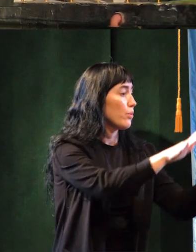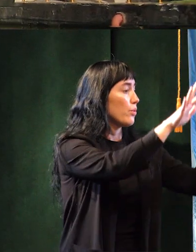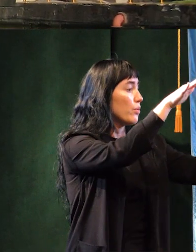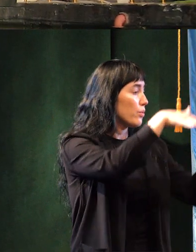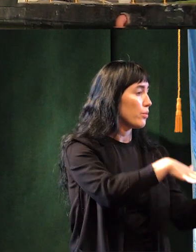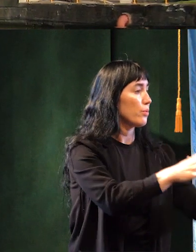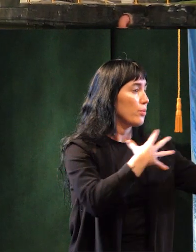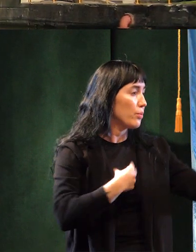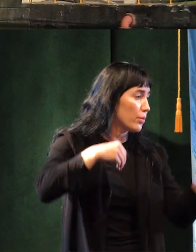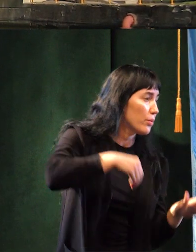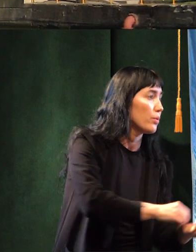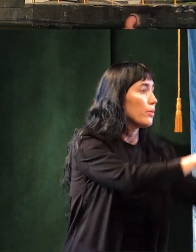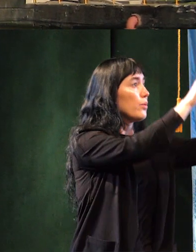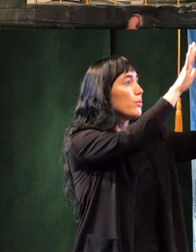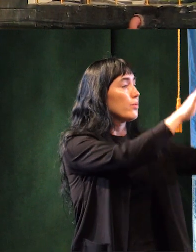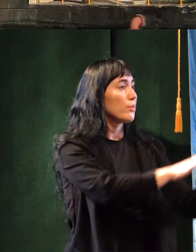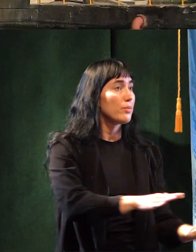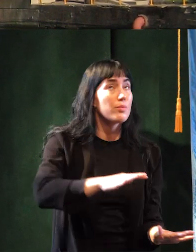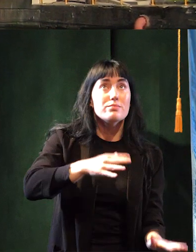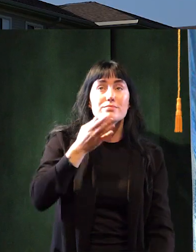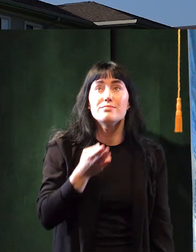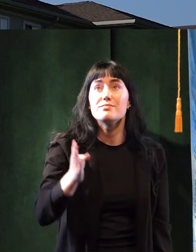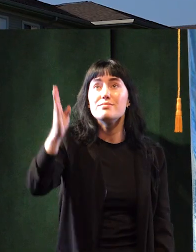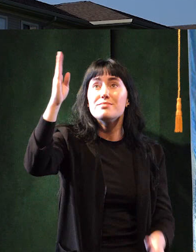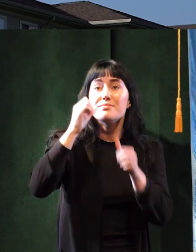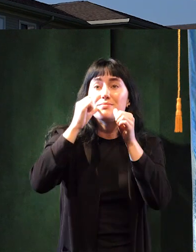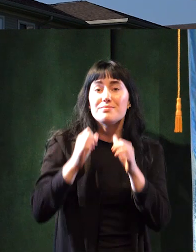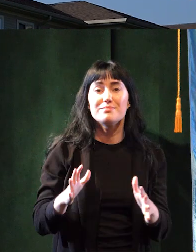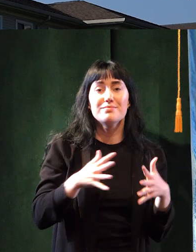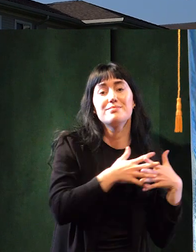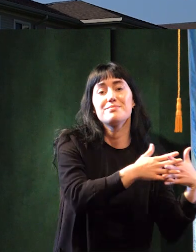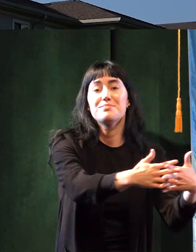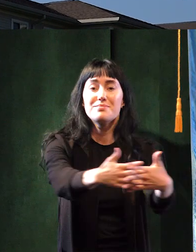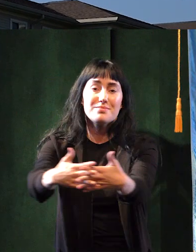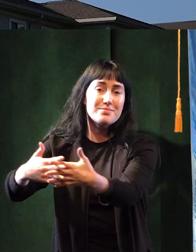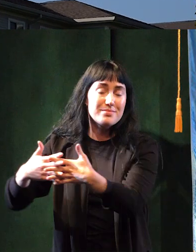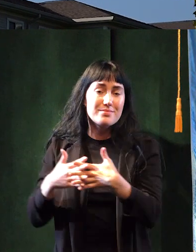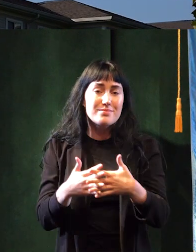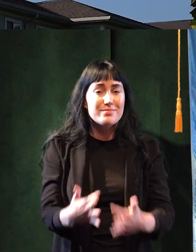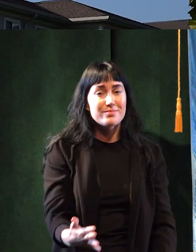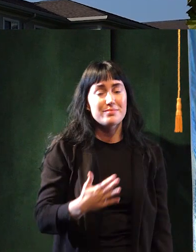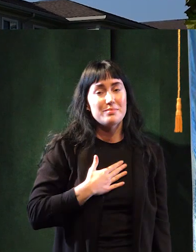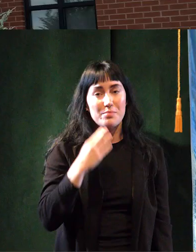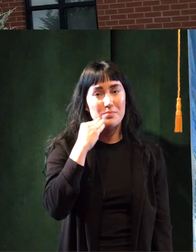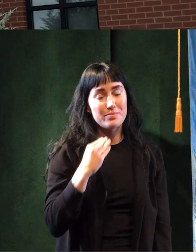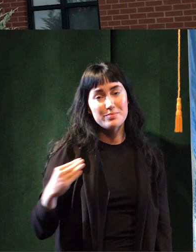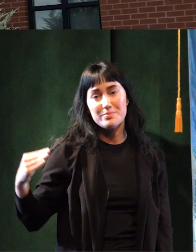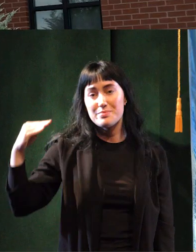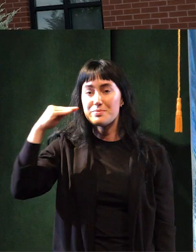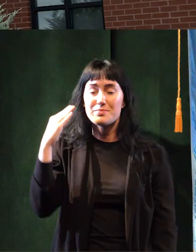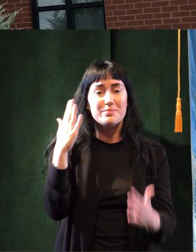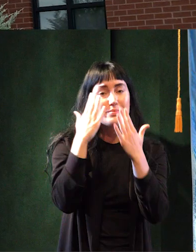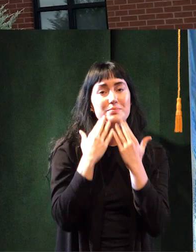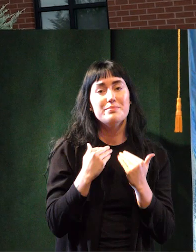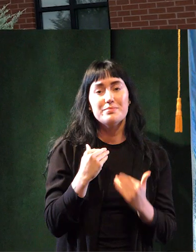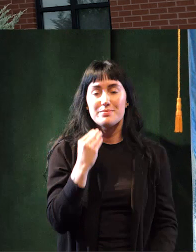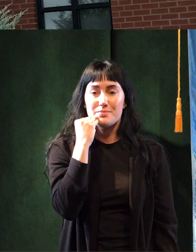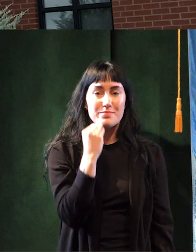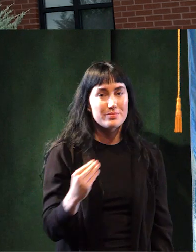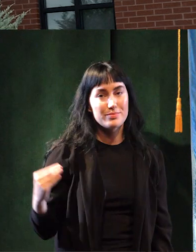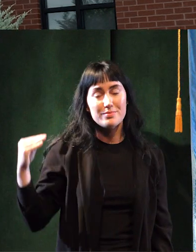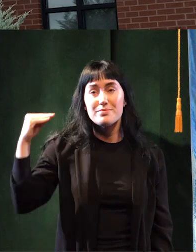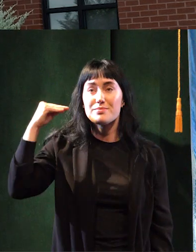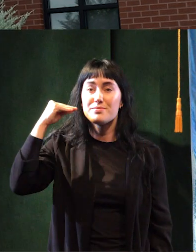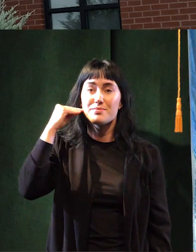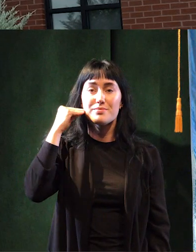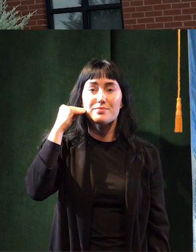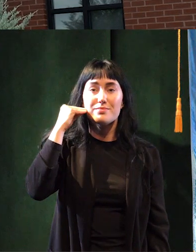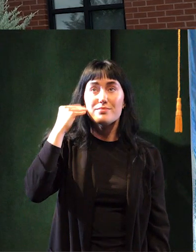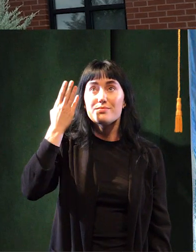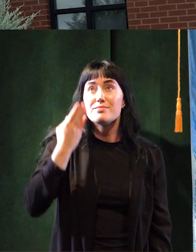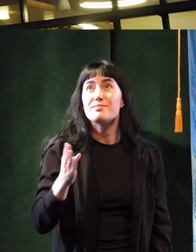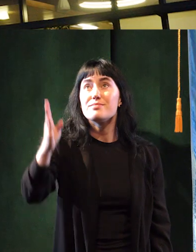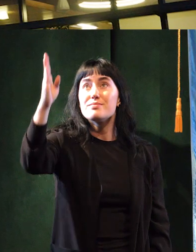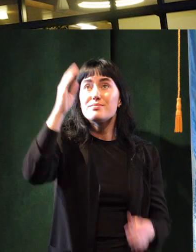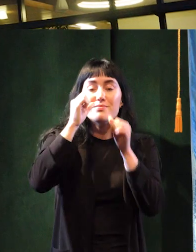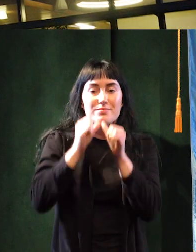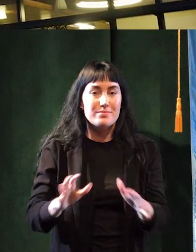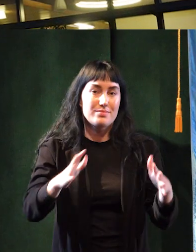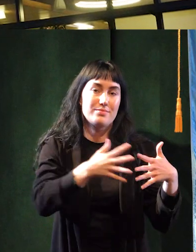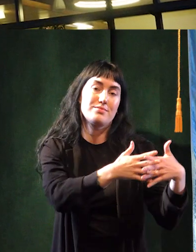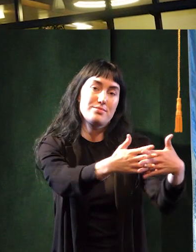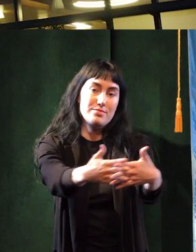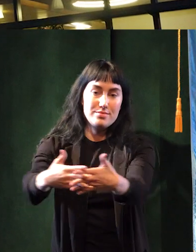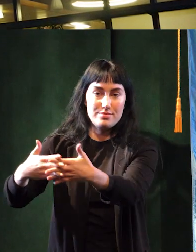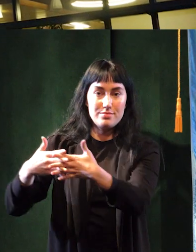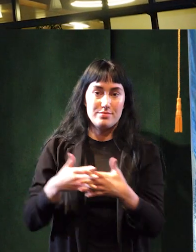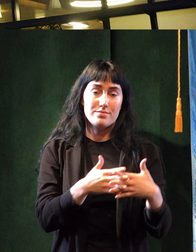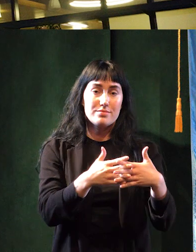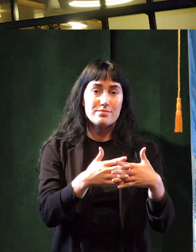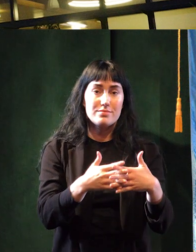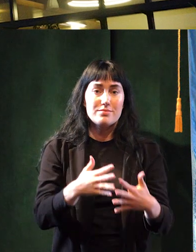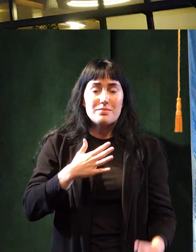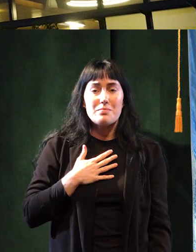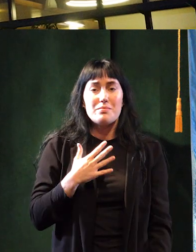white with foam god Bless America my home sweet home god Bless America my